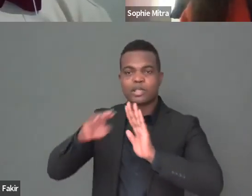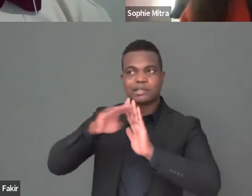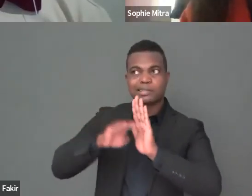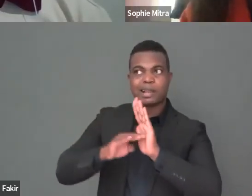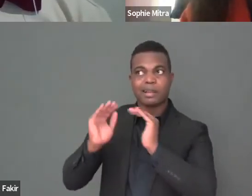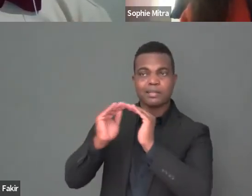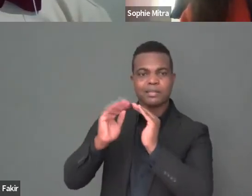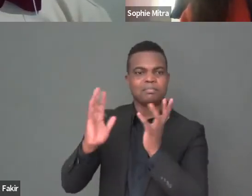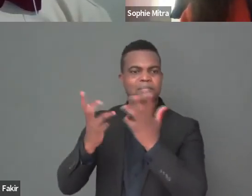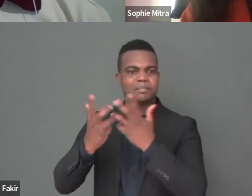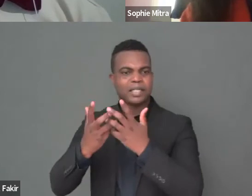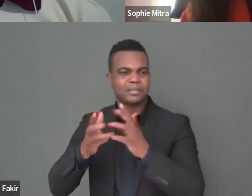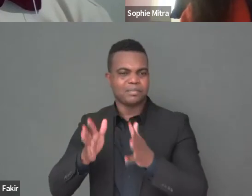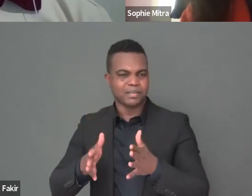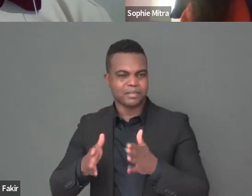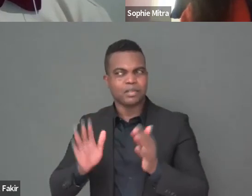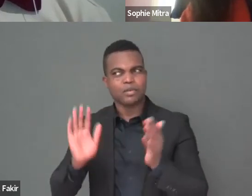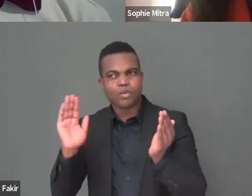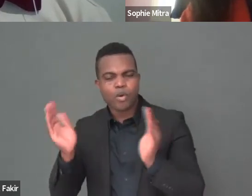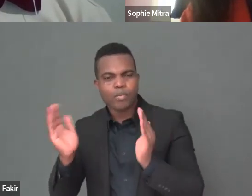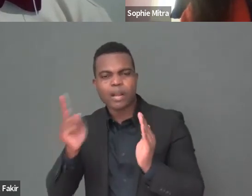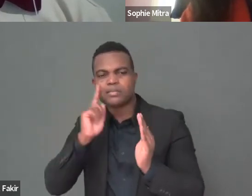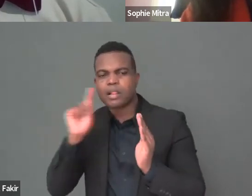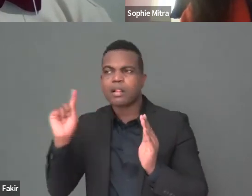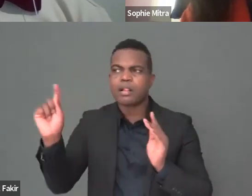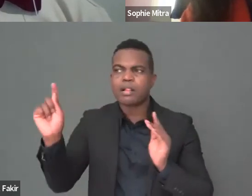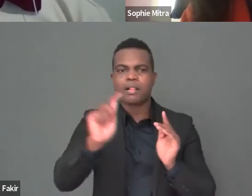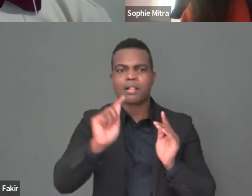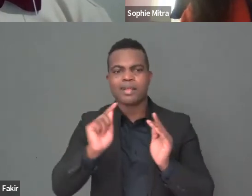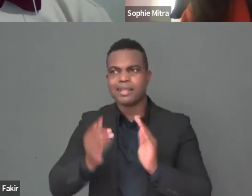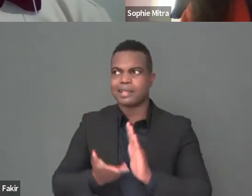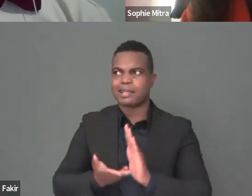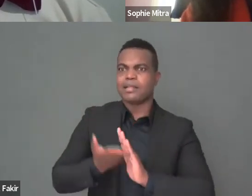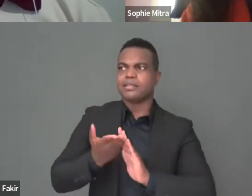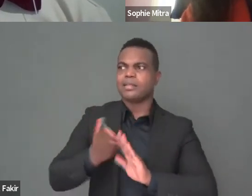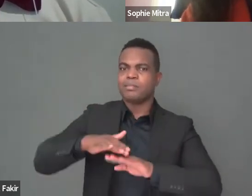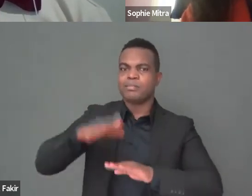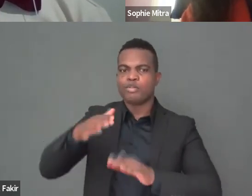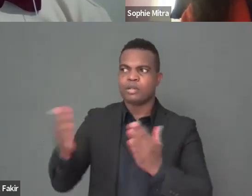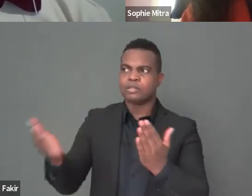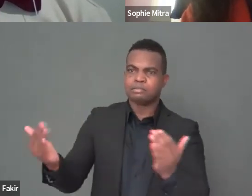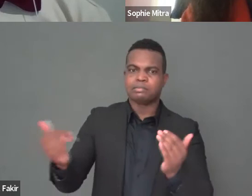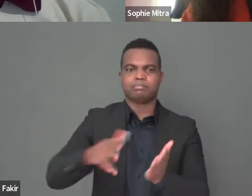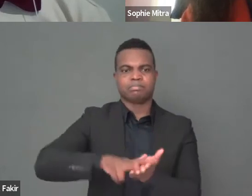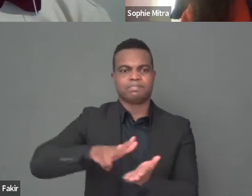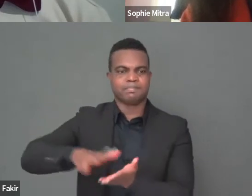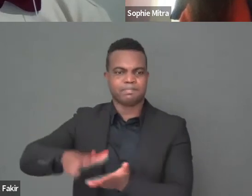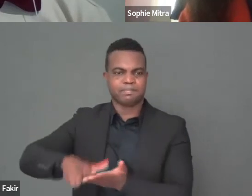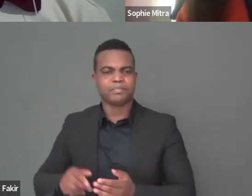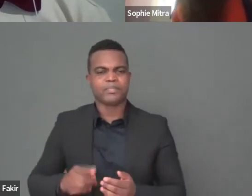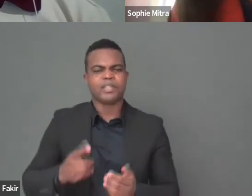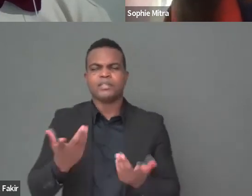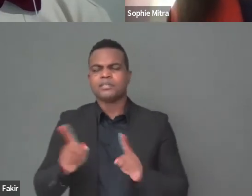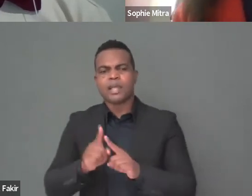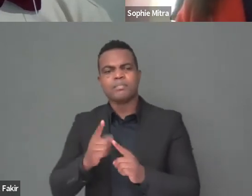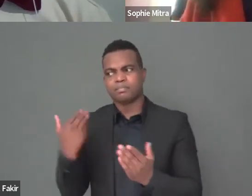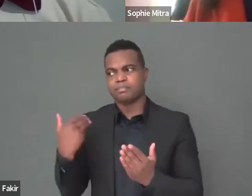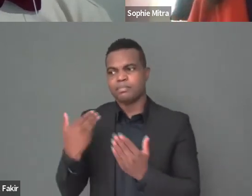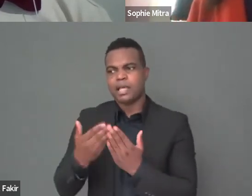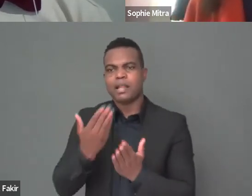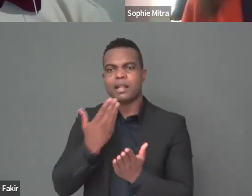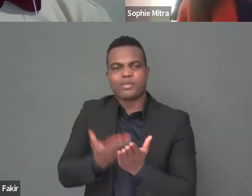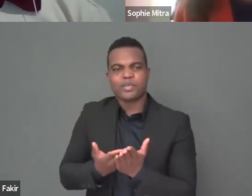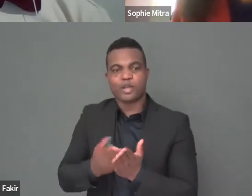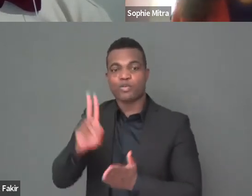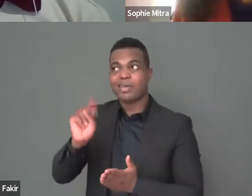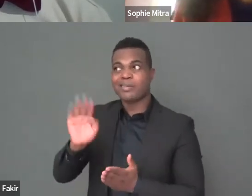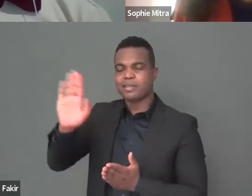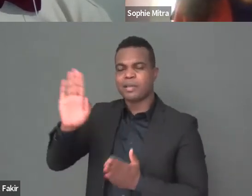Sophie Mitra: Elizabeth presented earlier for a particular region or that Jennifer presented for Washington group shot set of questions so we reviewed.